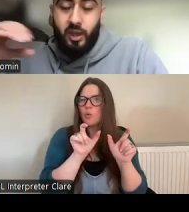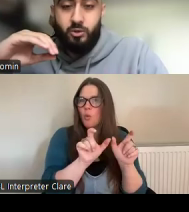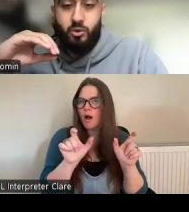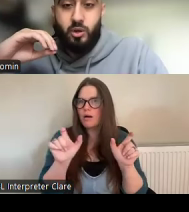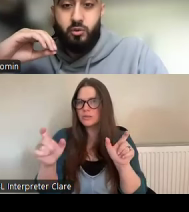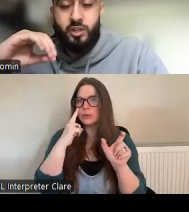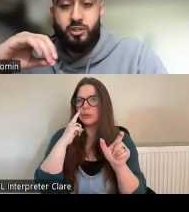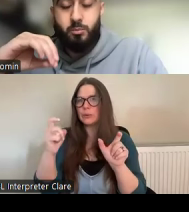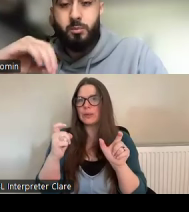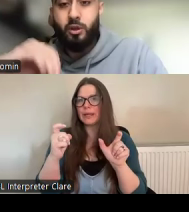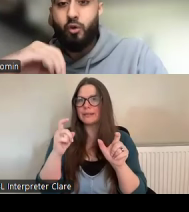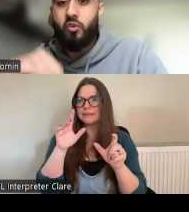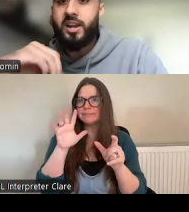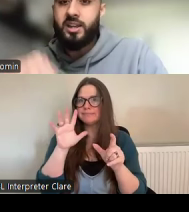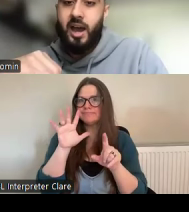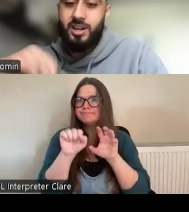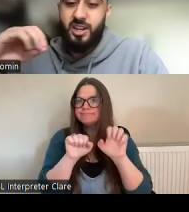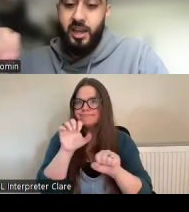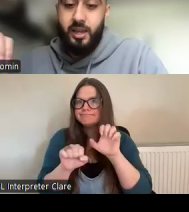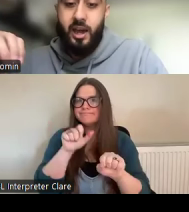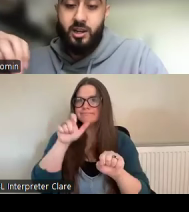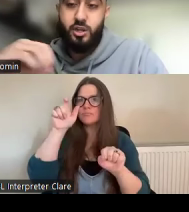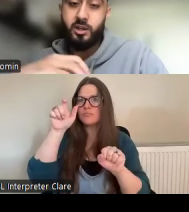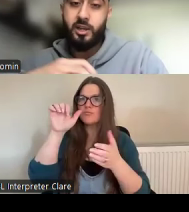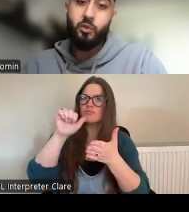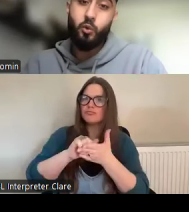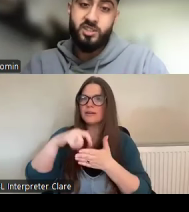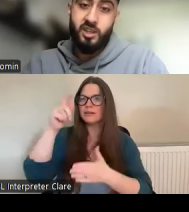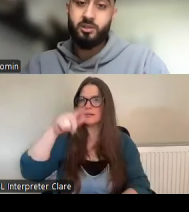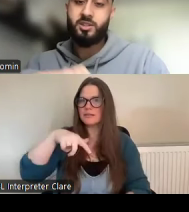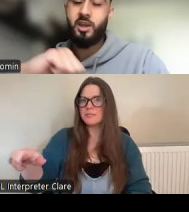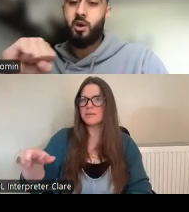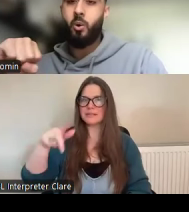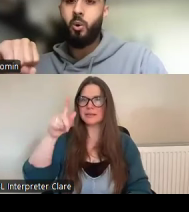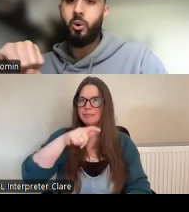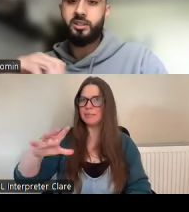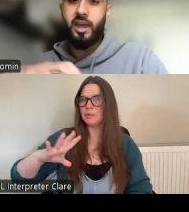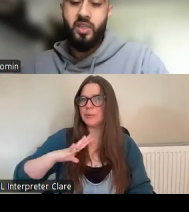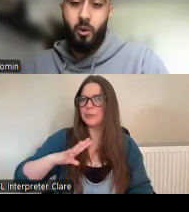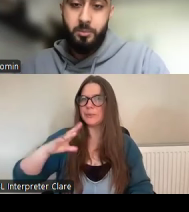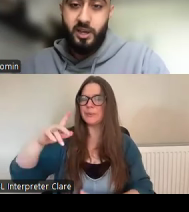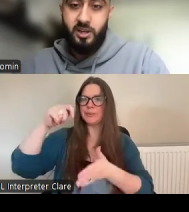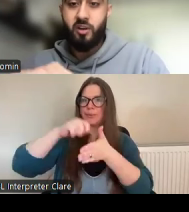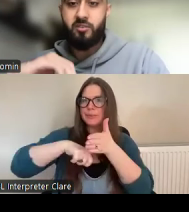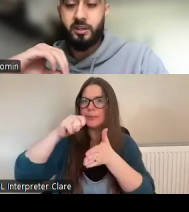and you can reach the people that are ready to actually take action and get those sales or get that website traffic.